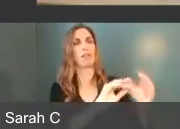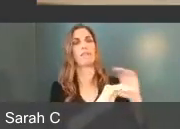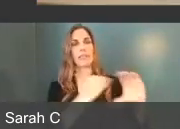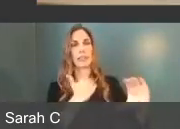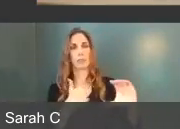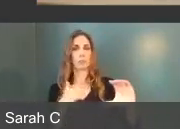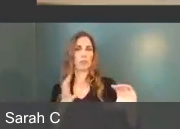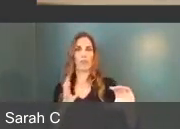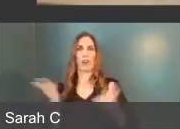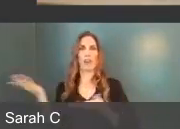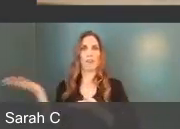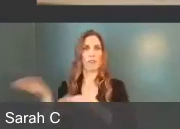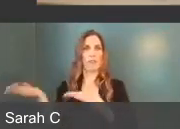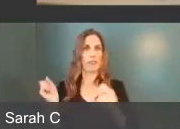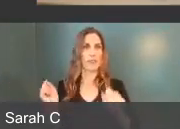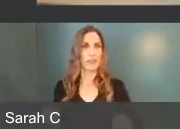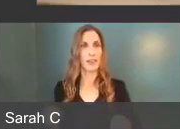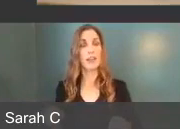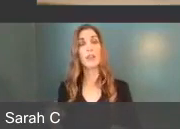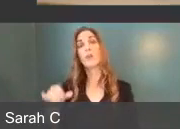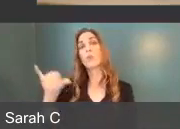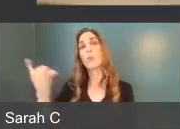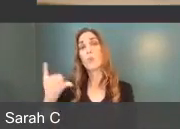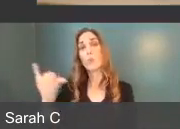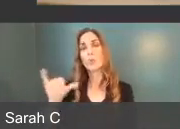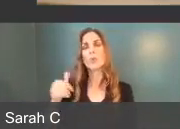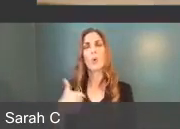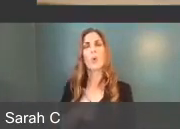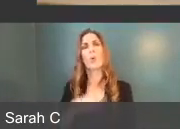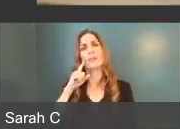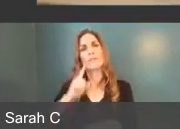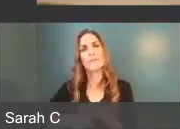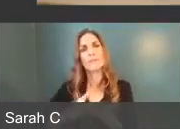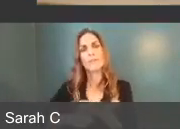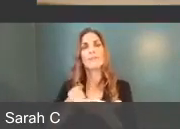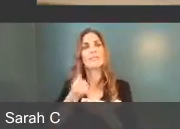We are also, we've also begun conversations with a number of our community partners